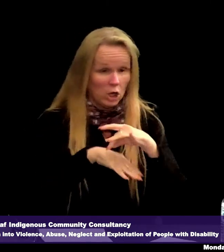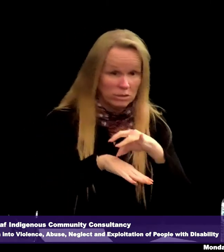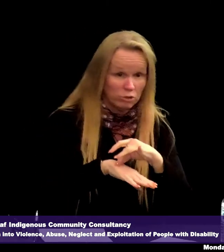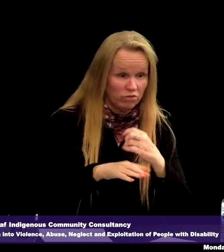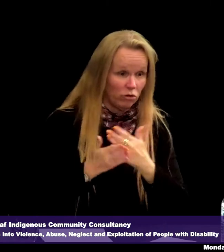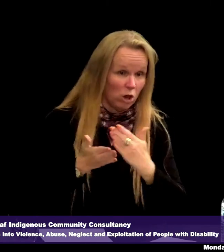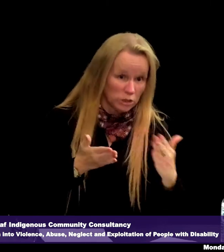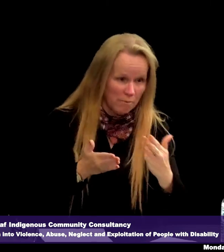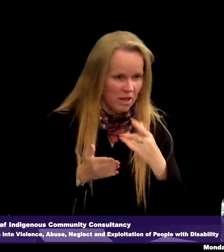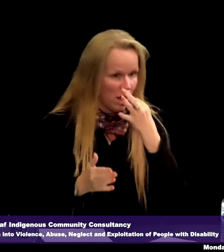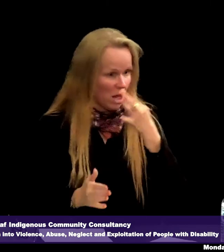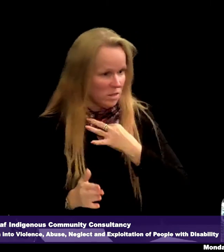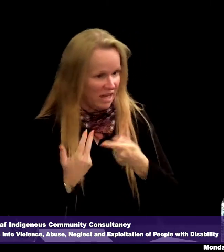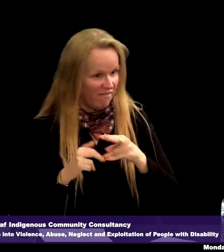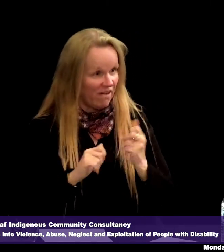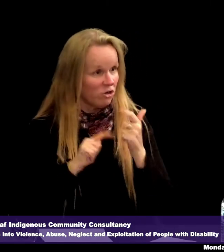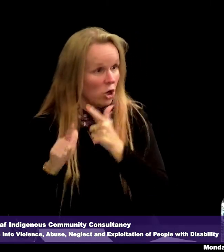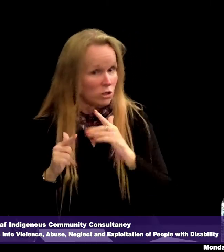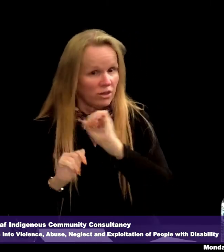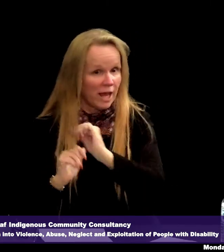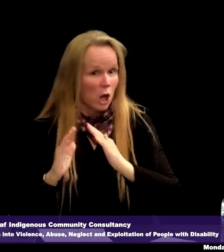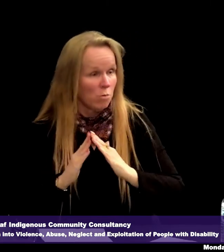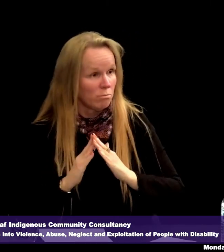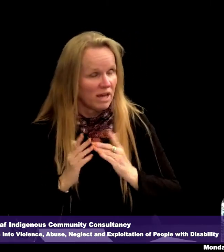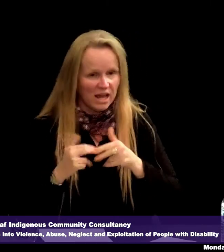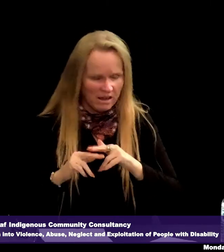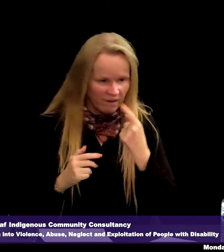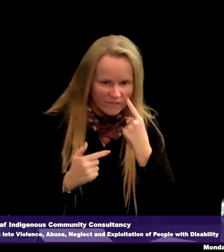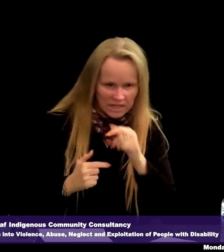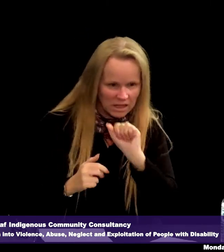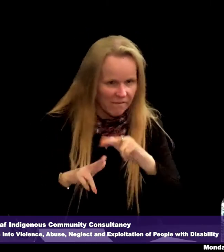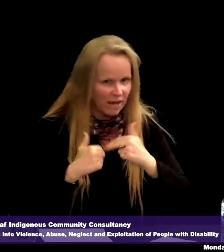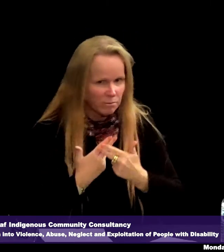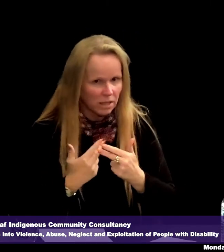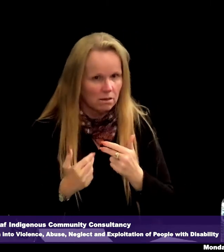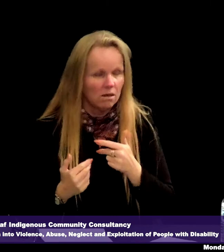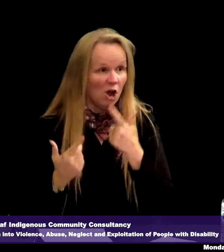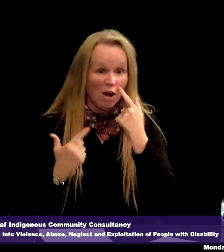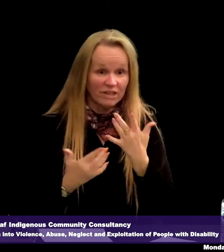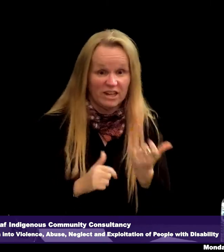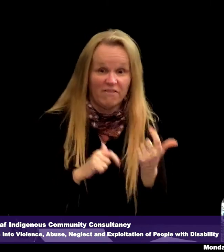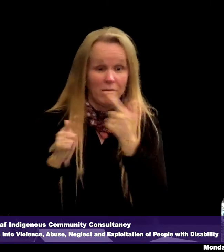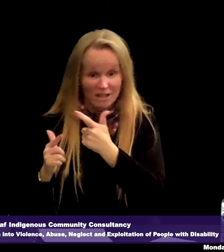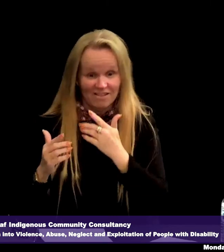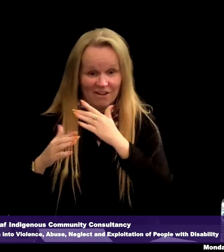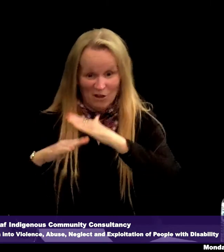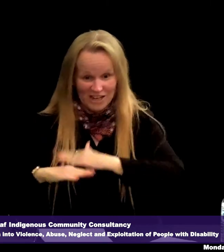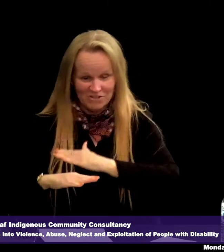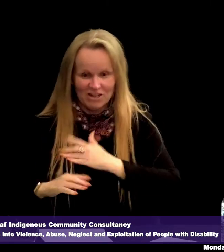incarcerated or in hospital for a lengthy period of time. They will ask me to go to their home and meet with their family, and often I will do